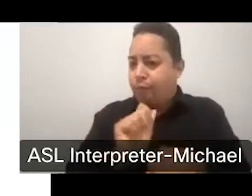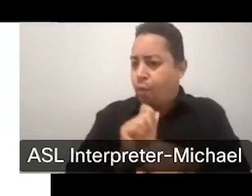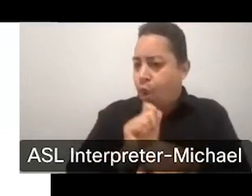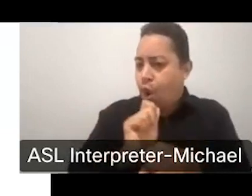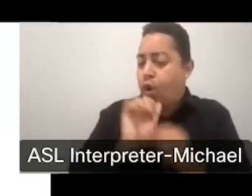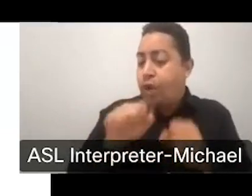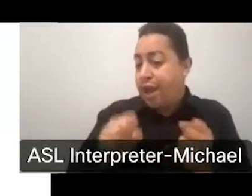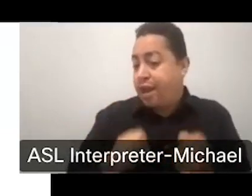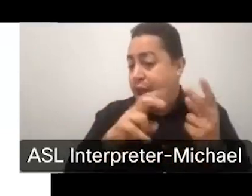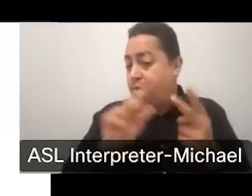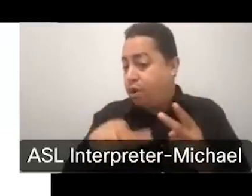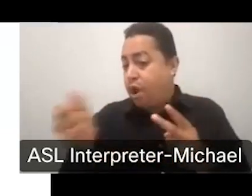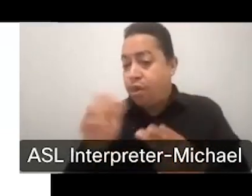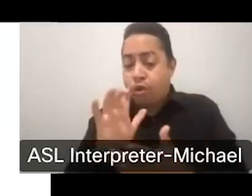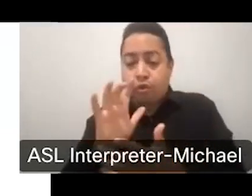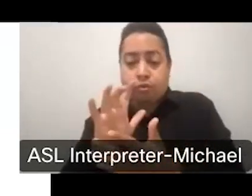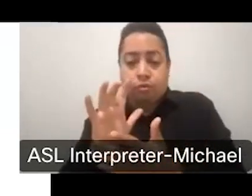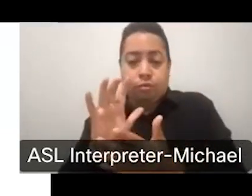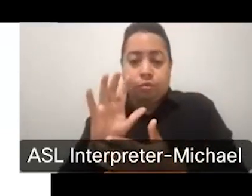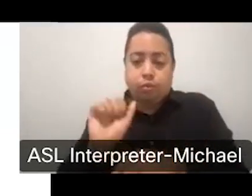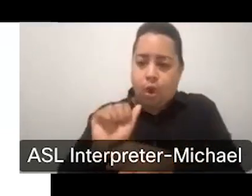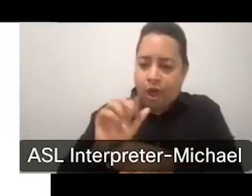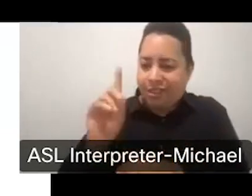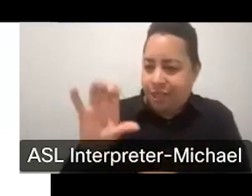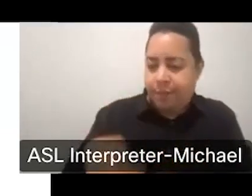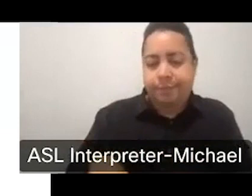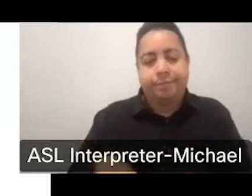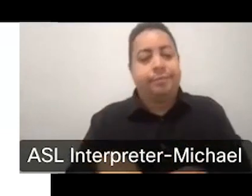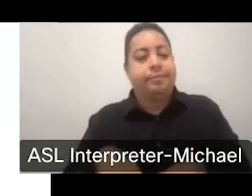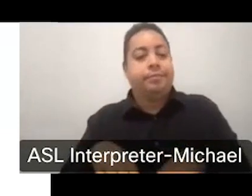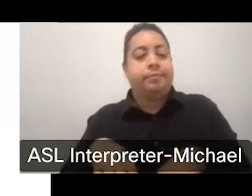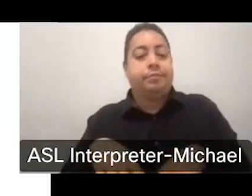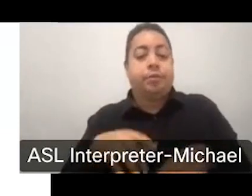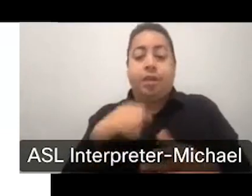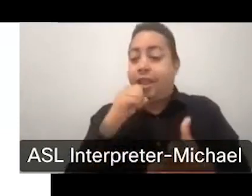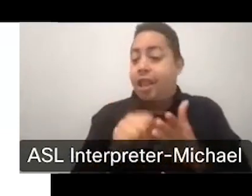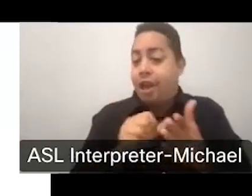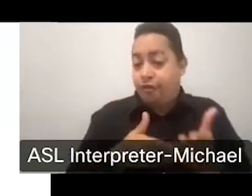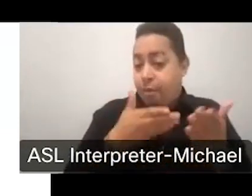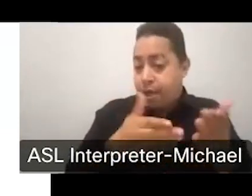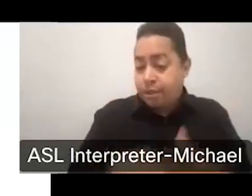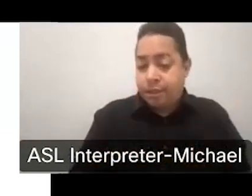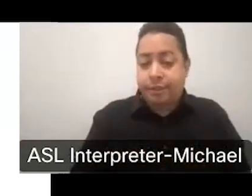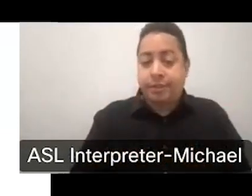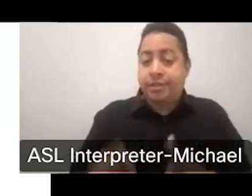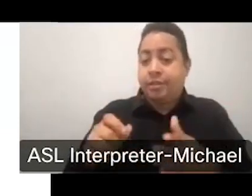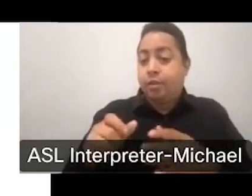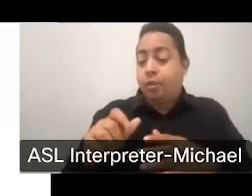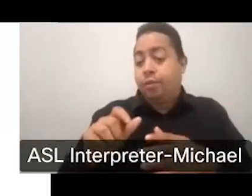such as a letter of recommendation, cover letter, or writing or work samples for employers to view.